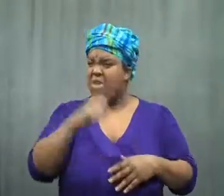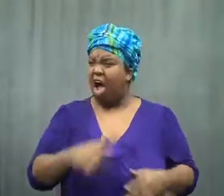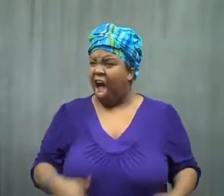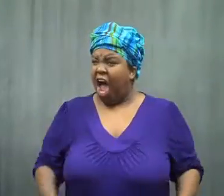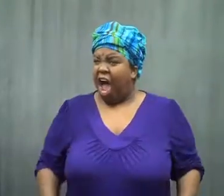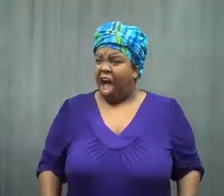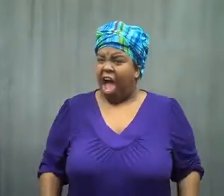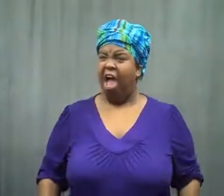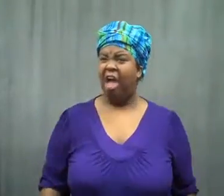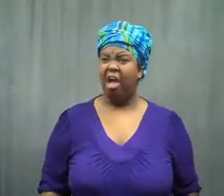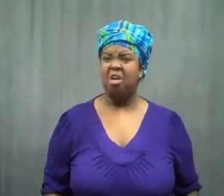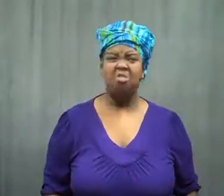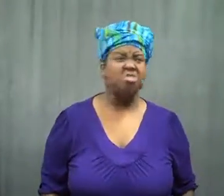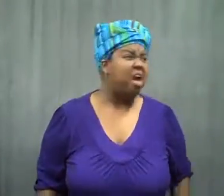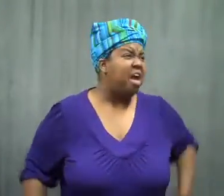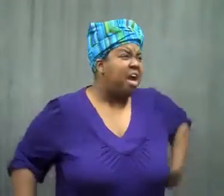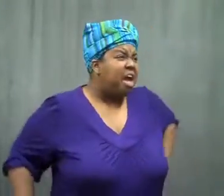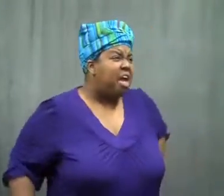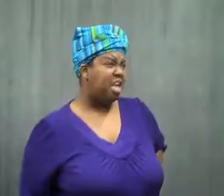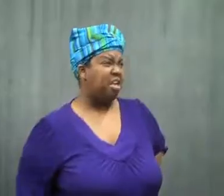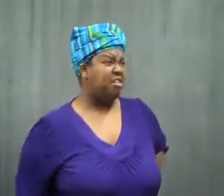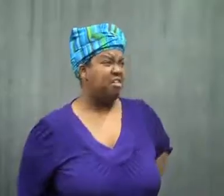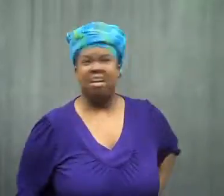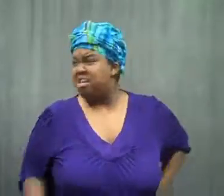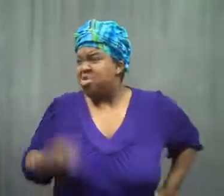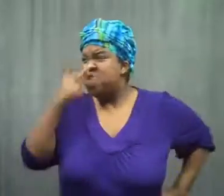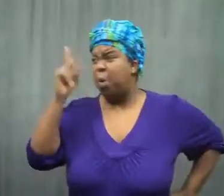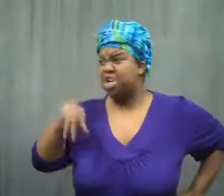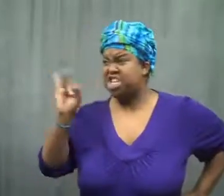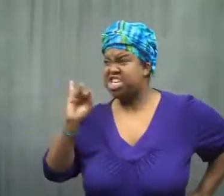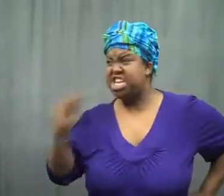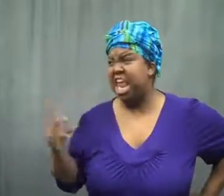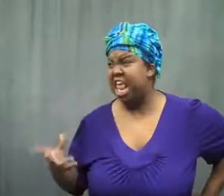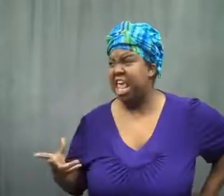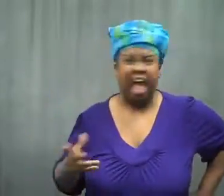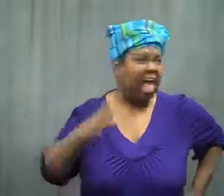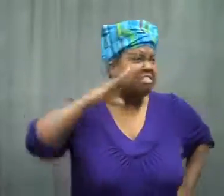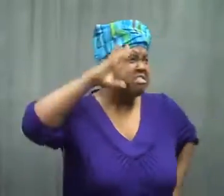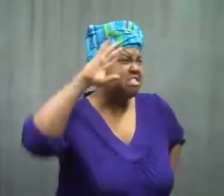They started huffing. The one said, "You know what she did?" The other said, "I know!"